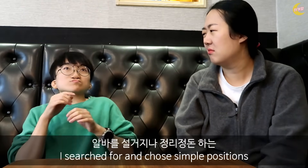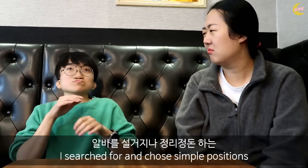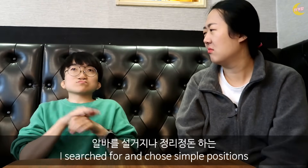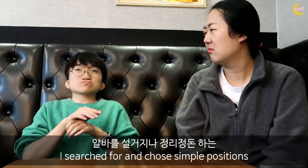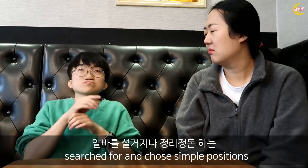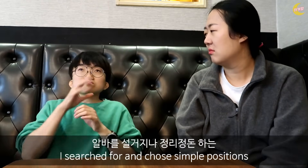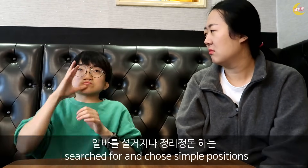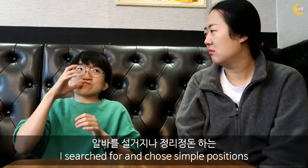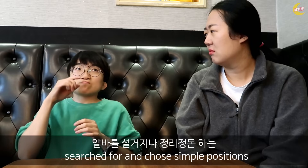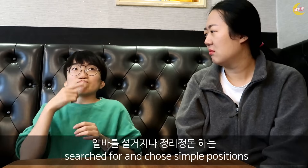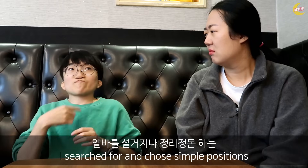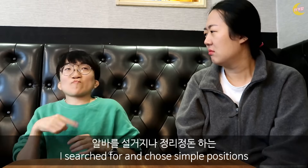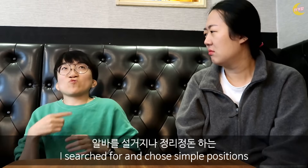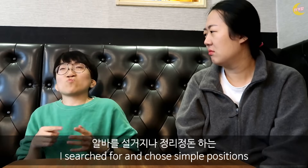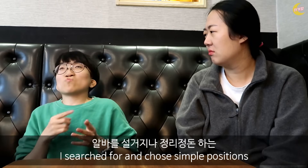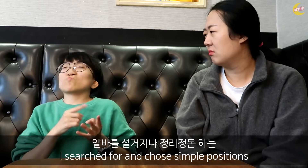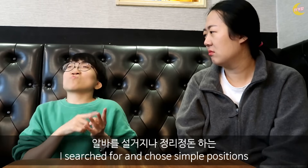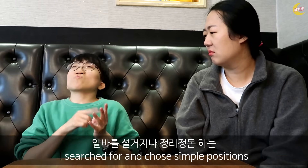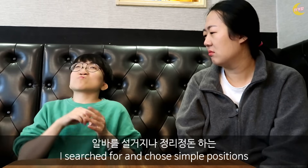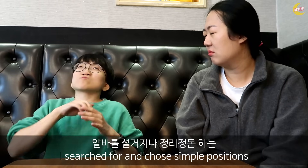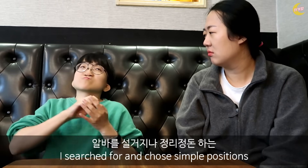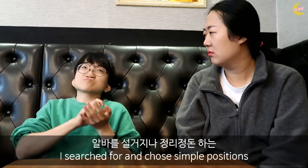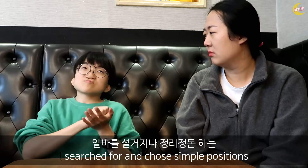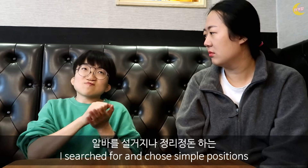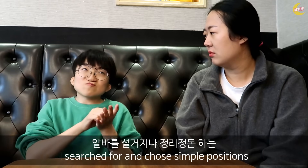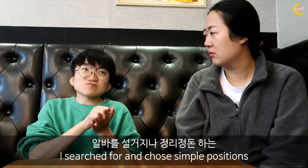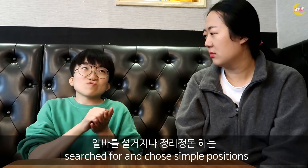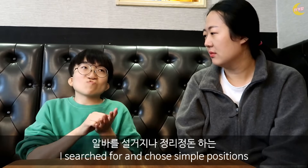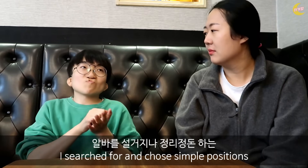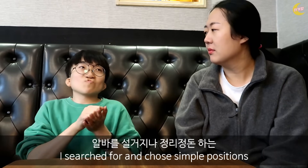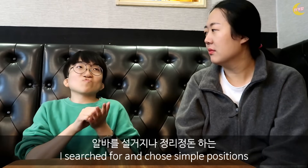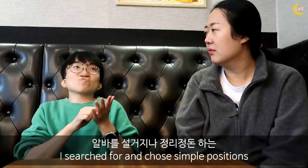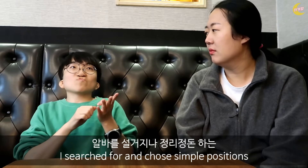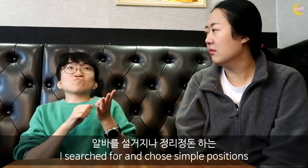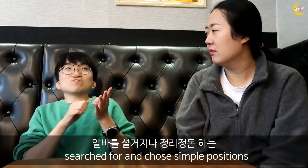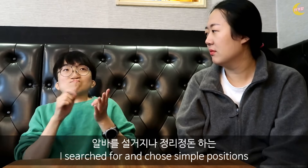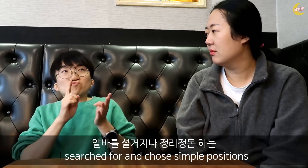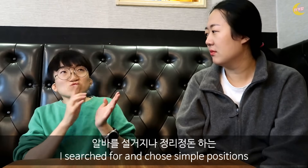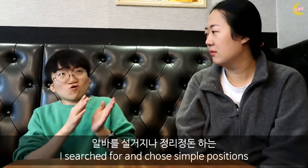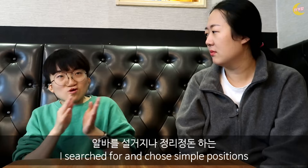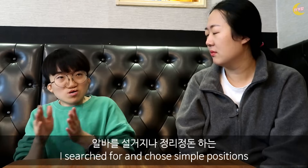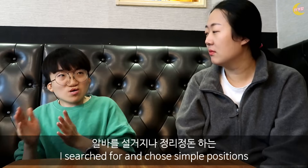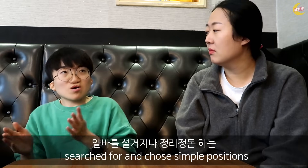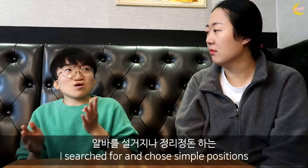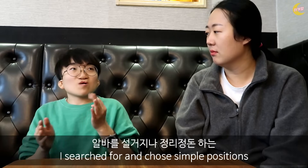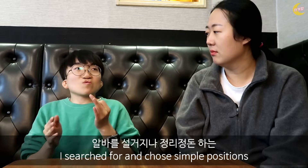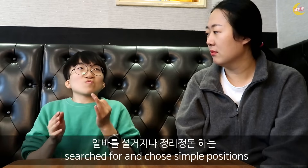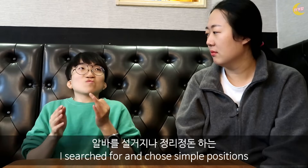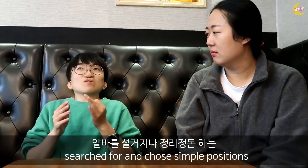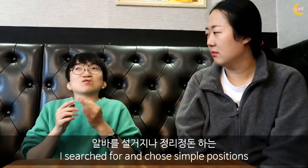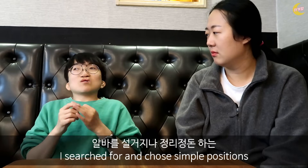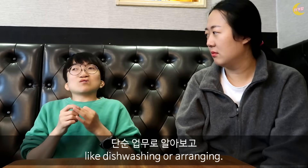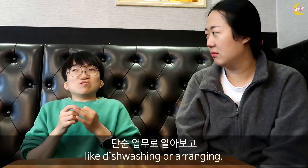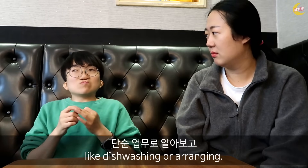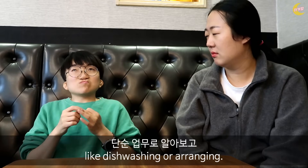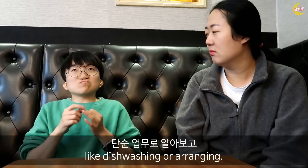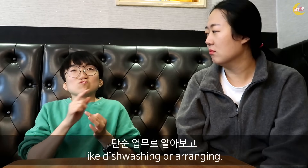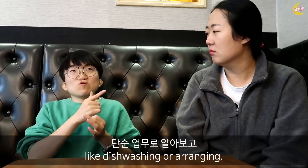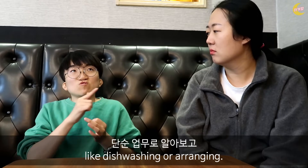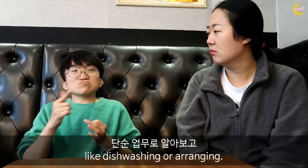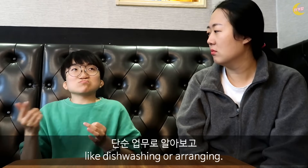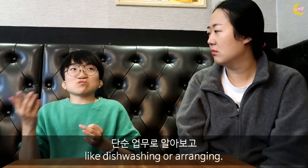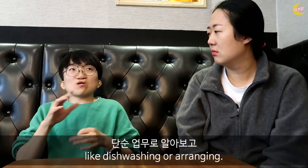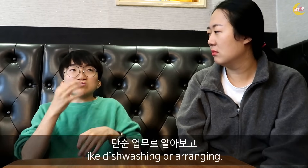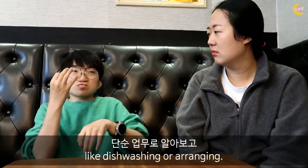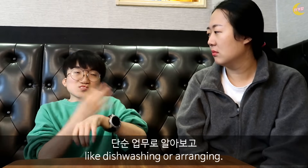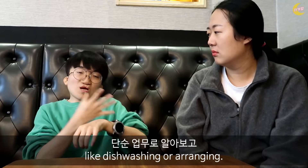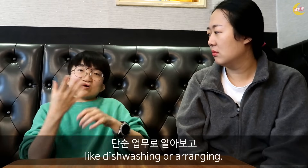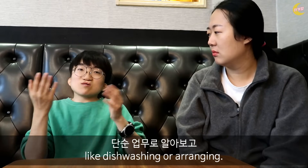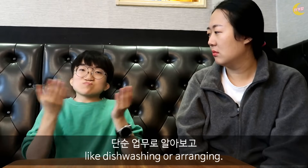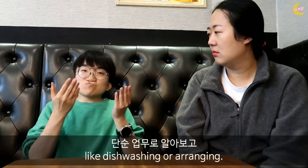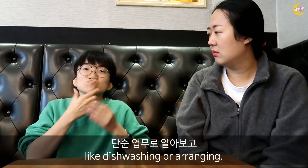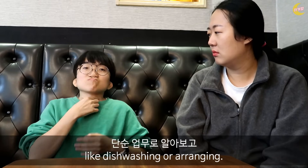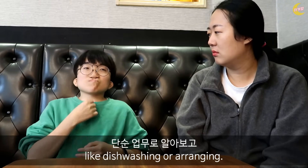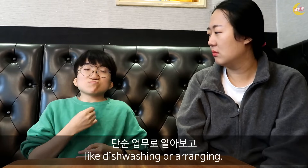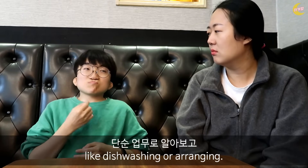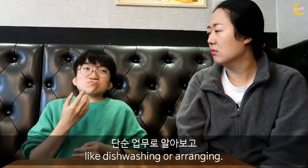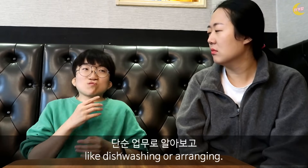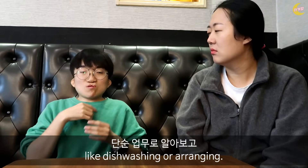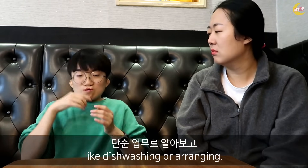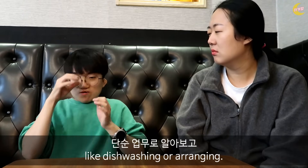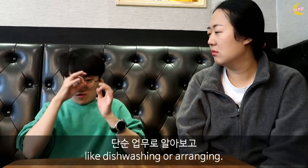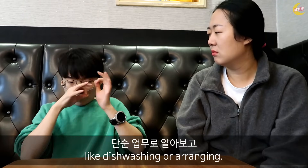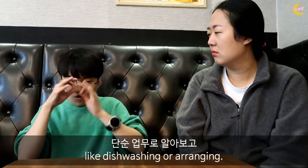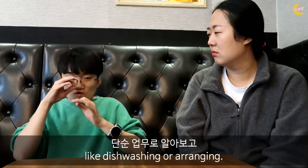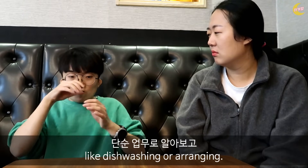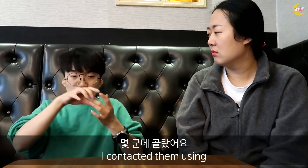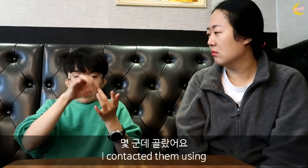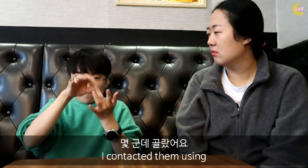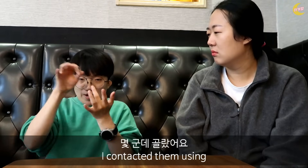I searched for and chose simple positions like dishwashing or arranging.